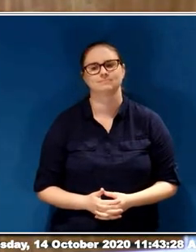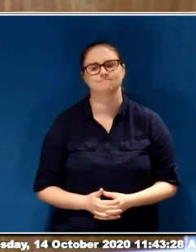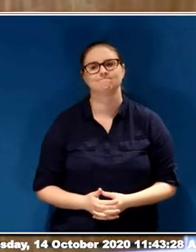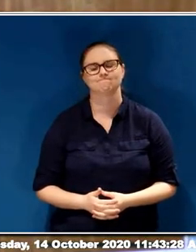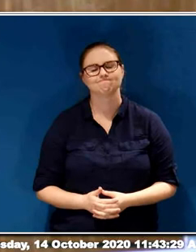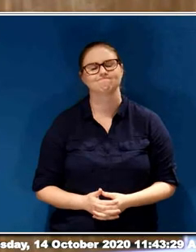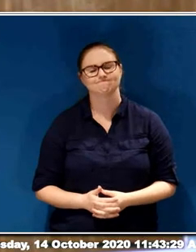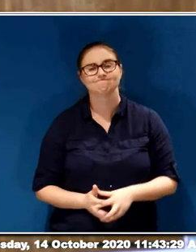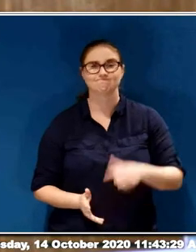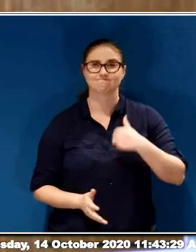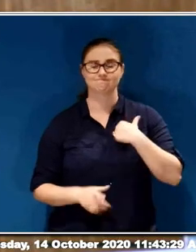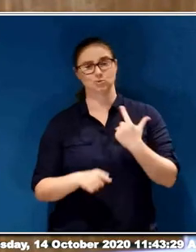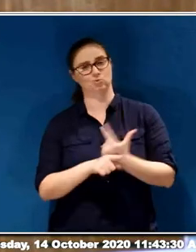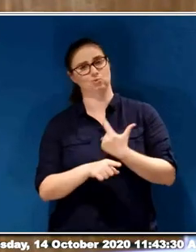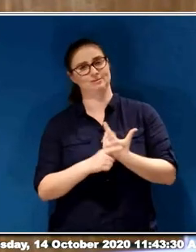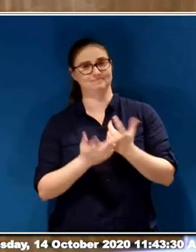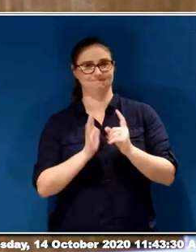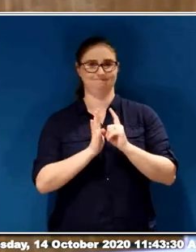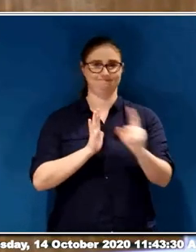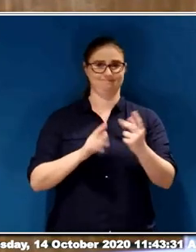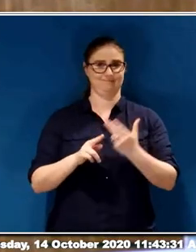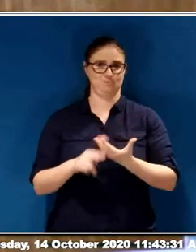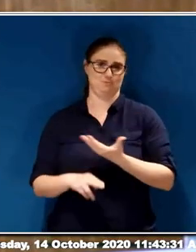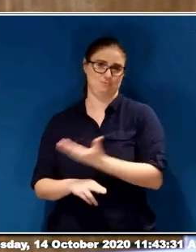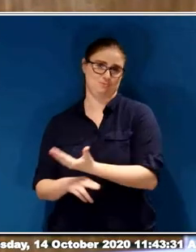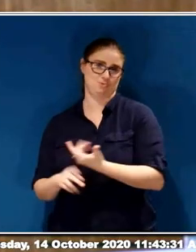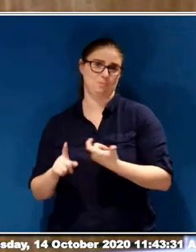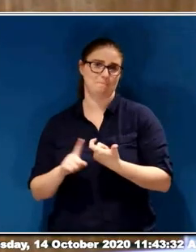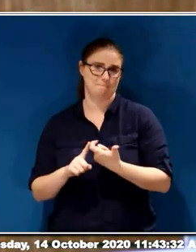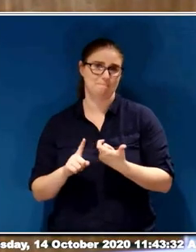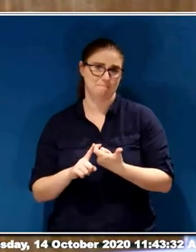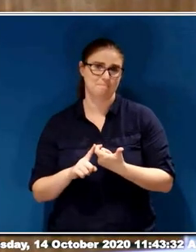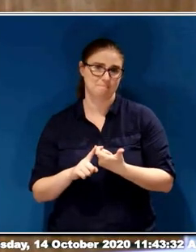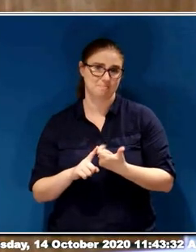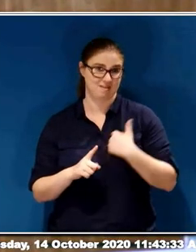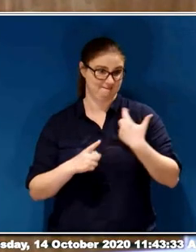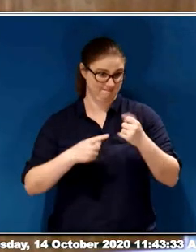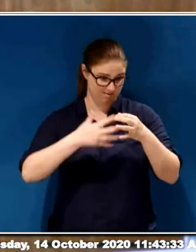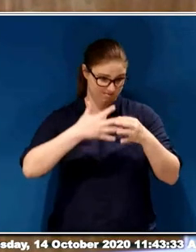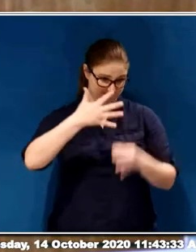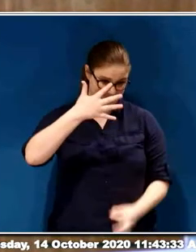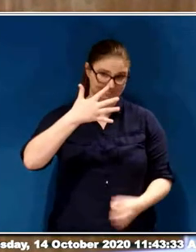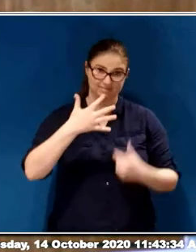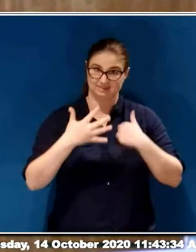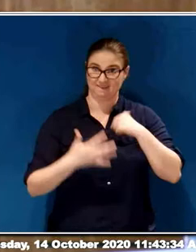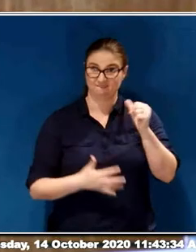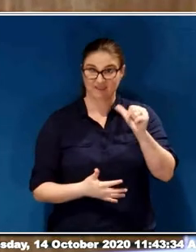are a number of recommendations that I have asked for and they are in the